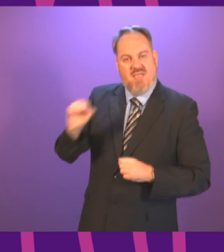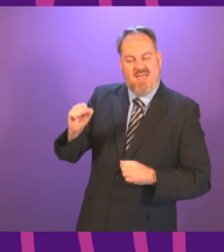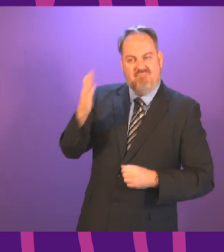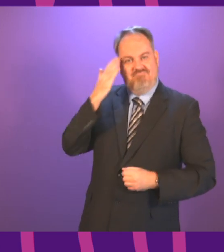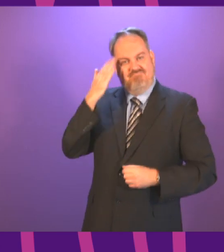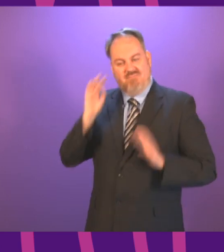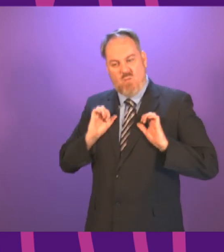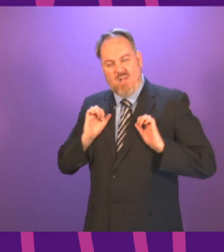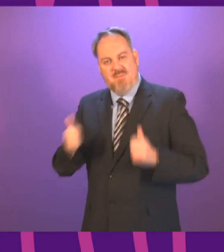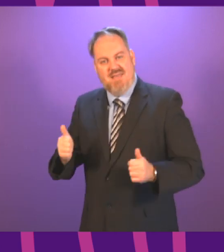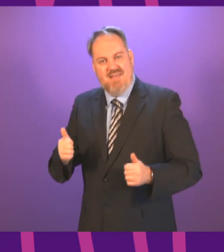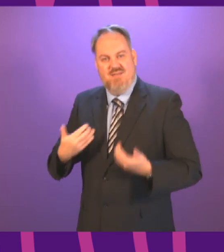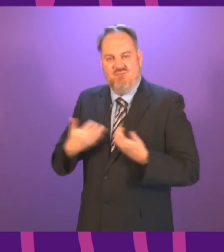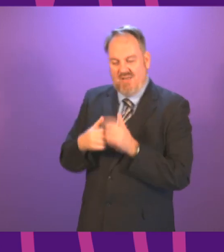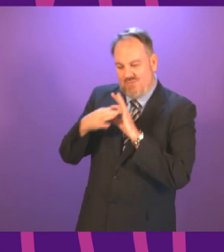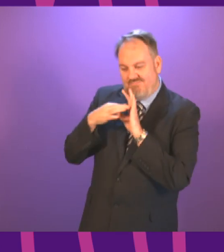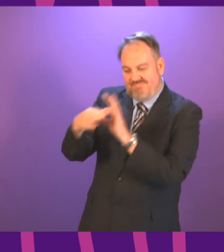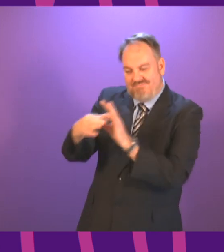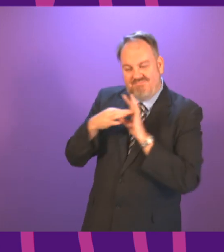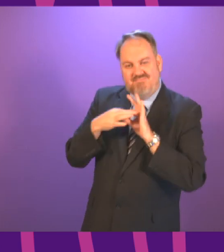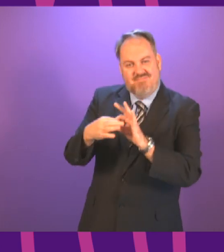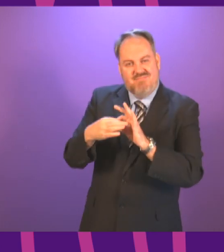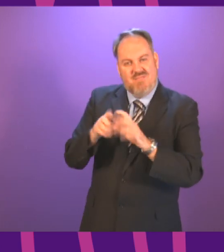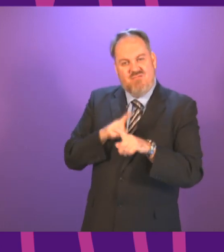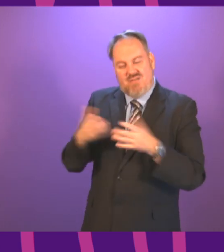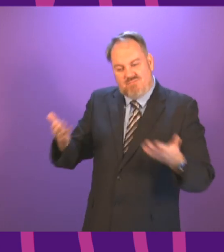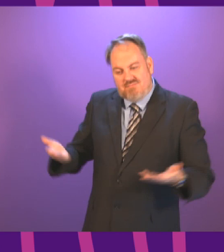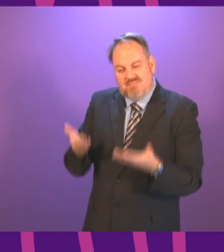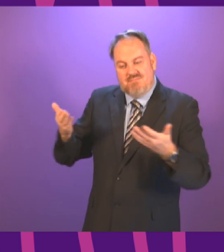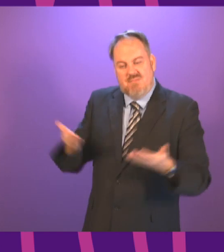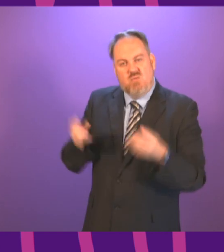wellbeing of residents and to provide advice on therapeutic interventions to help to manage